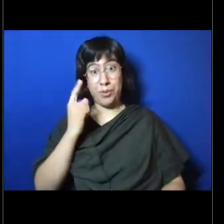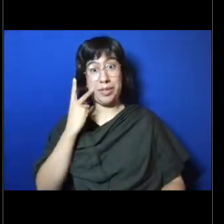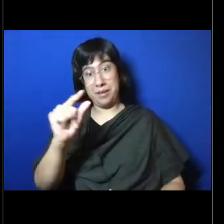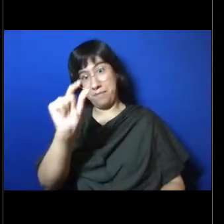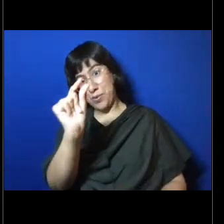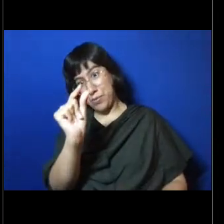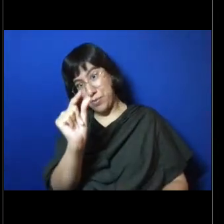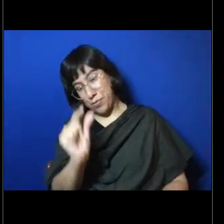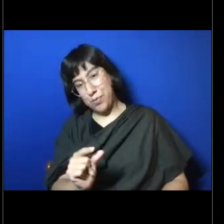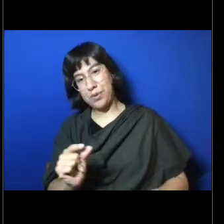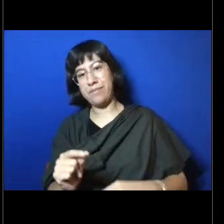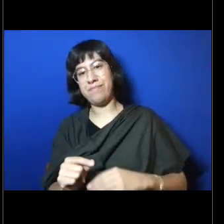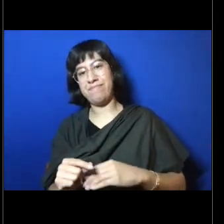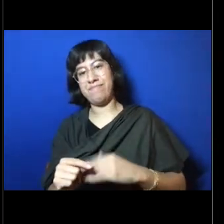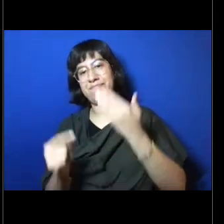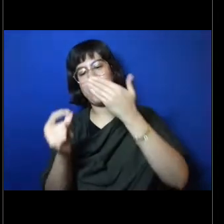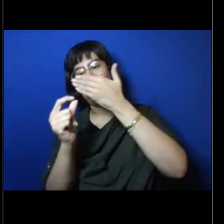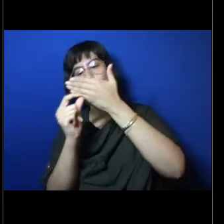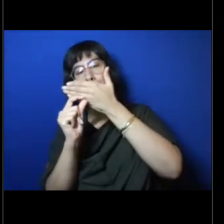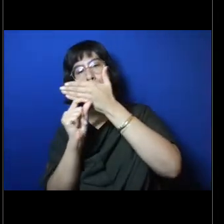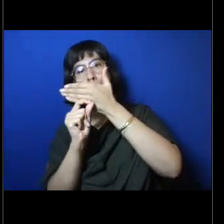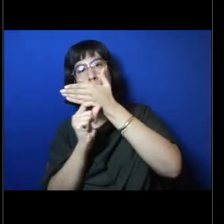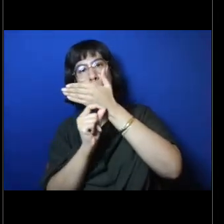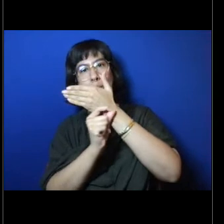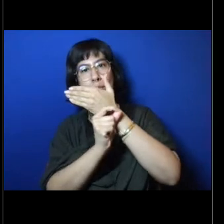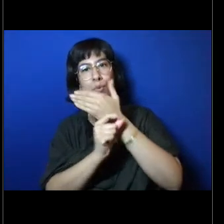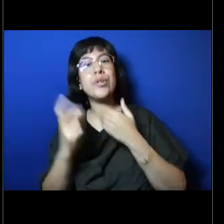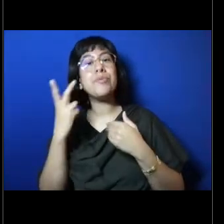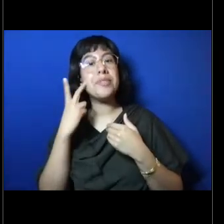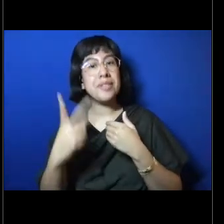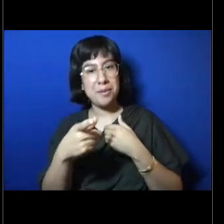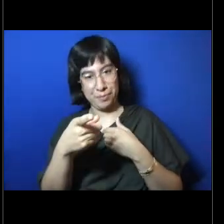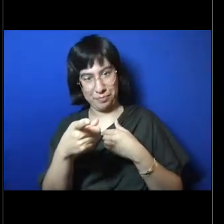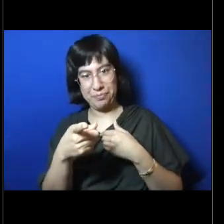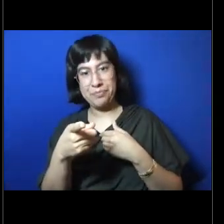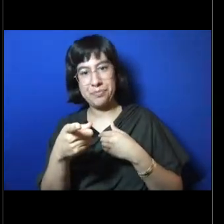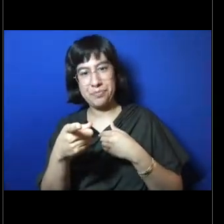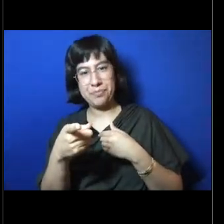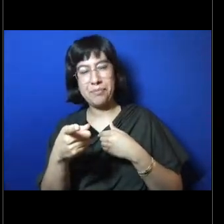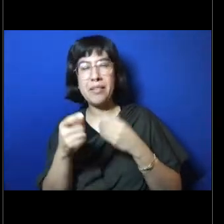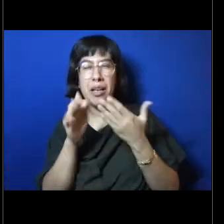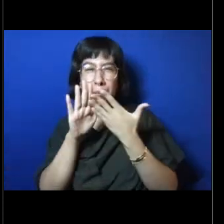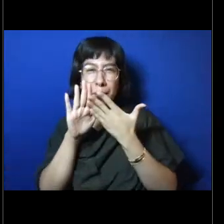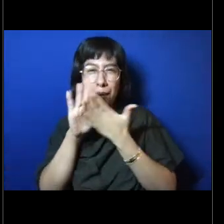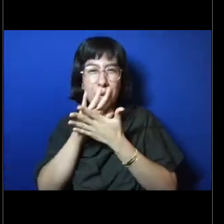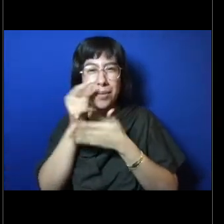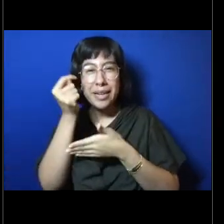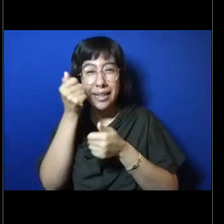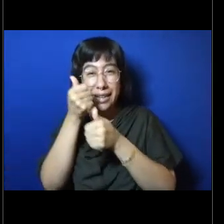I'll stop it. These are the respiratory ports here and there's a little blur but each respiratory port has a little tentacle